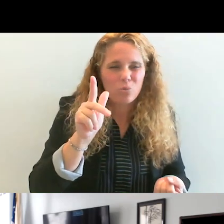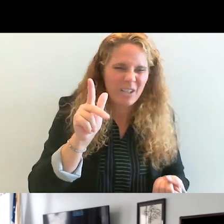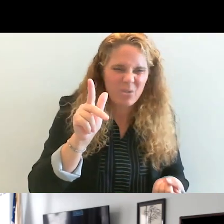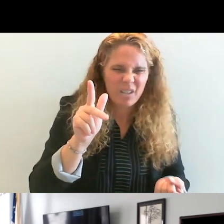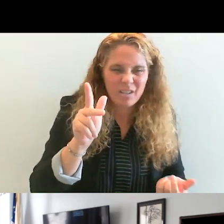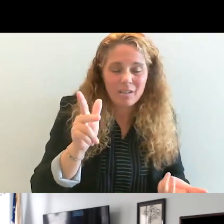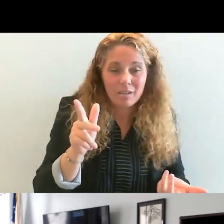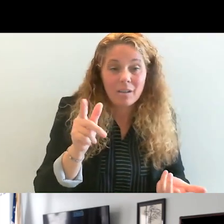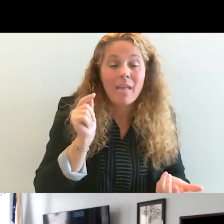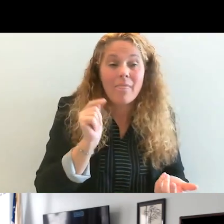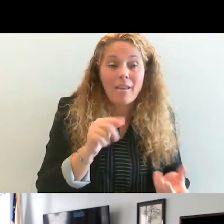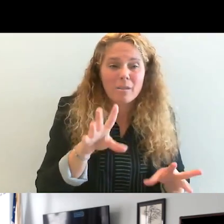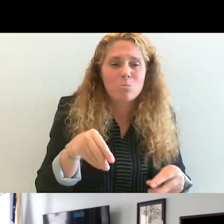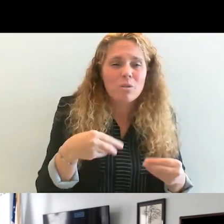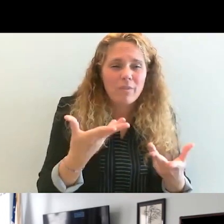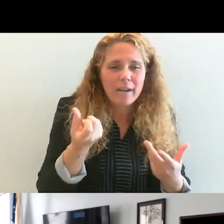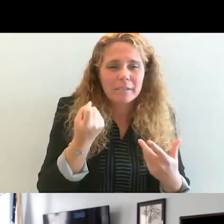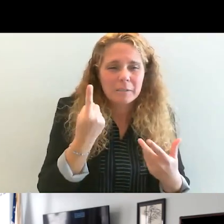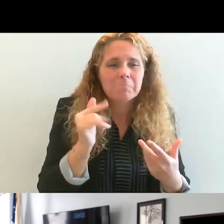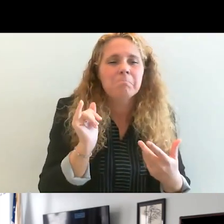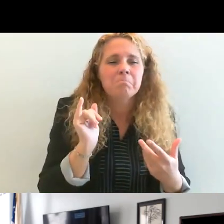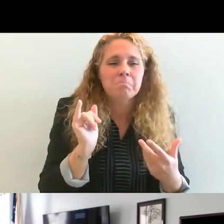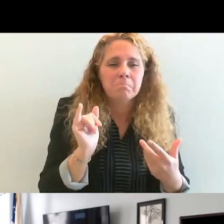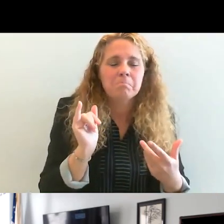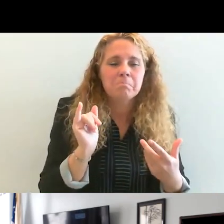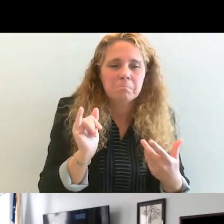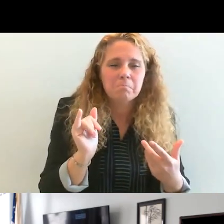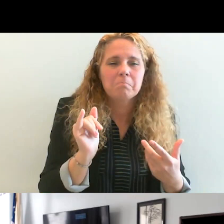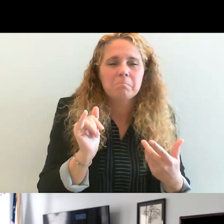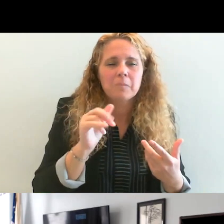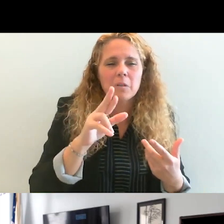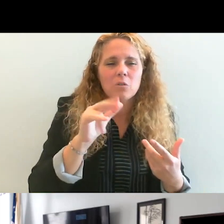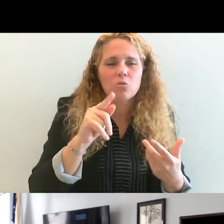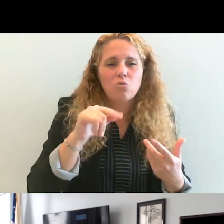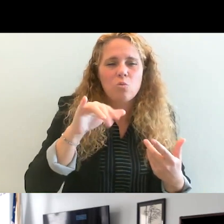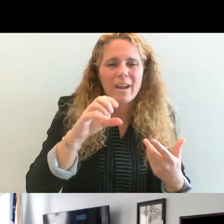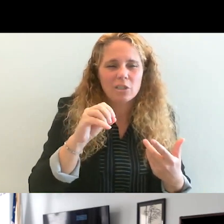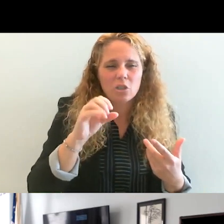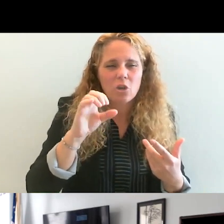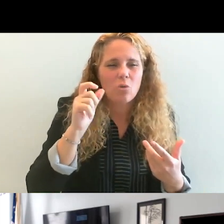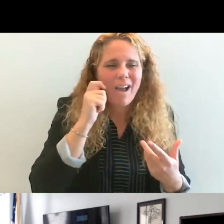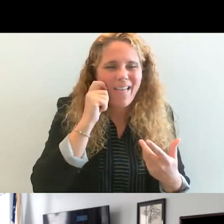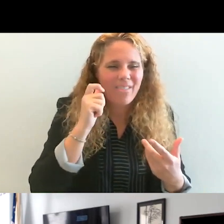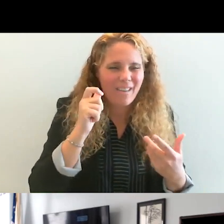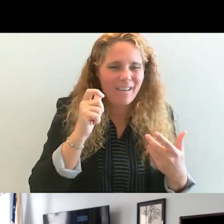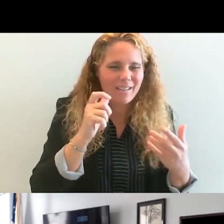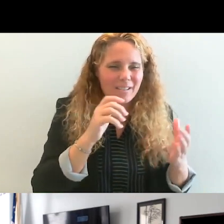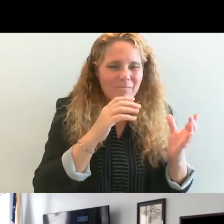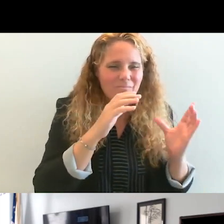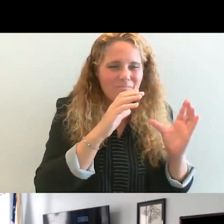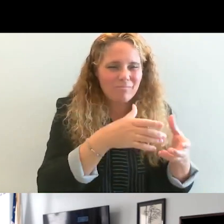THIS GIVES YOU A SENSE OF THE RACIAL-ETHNIC BREAKDOWNS AND THE PEOPLE